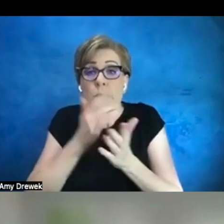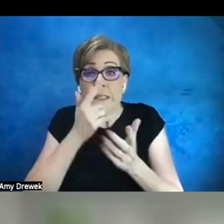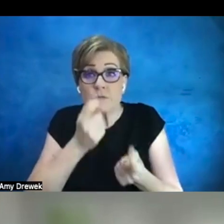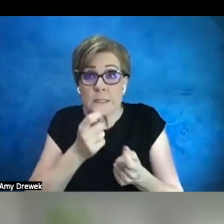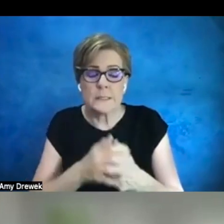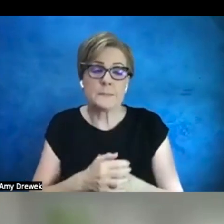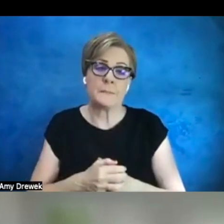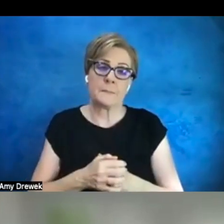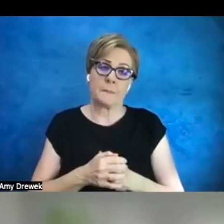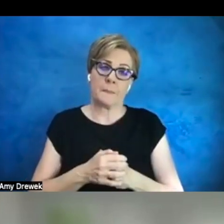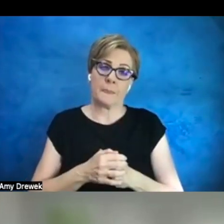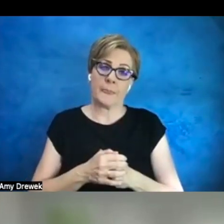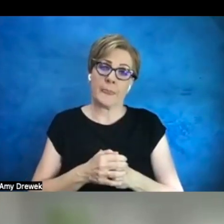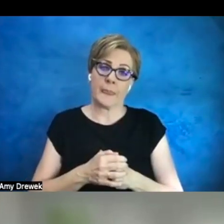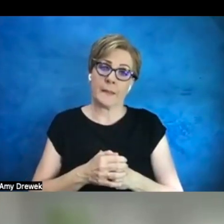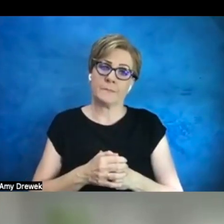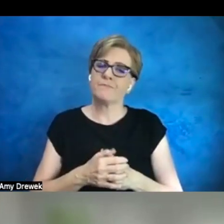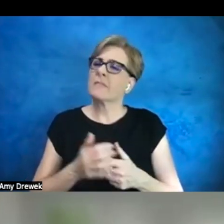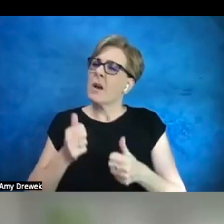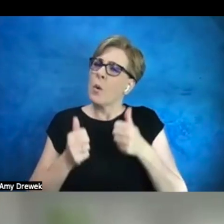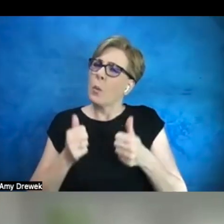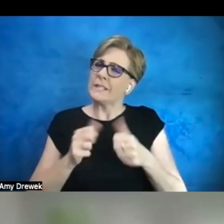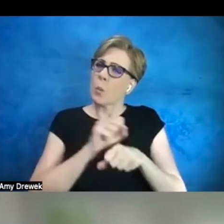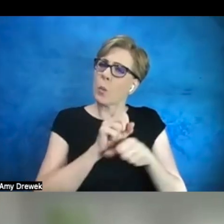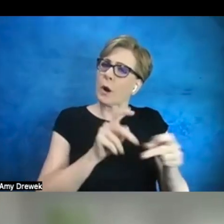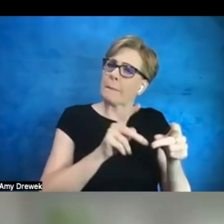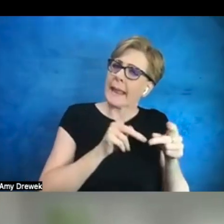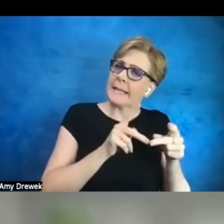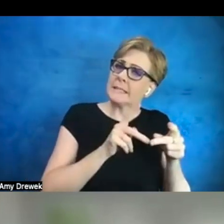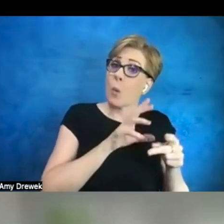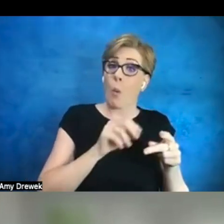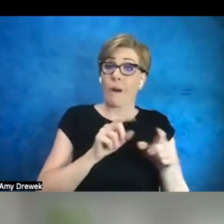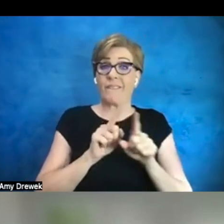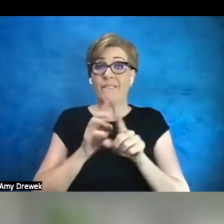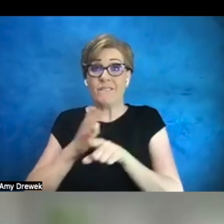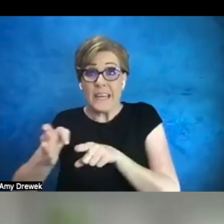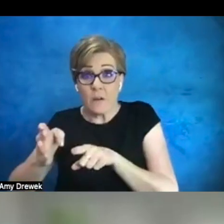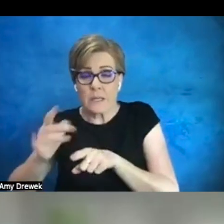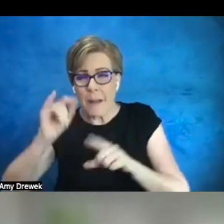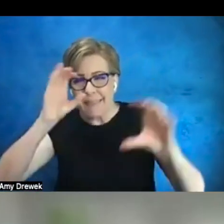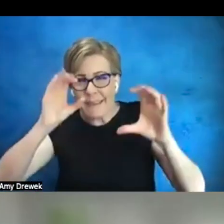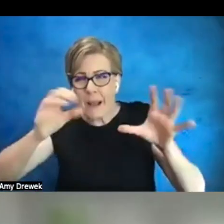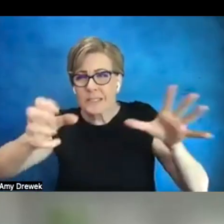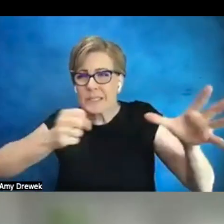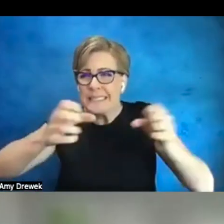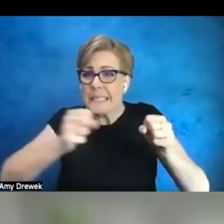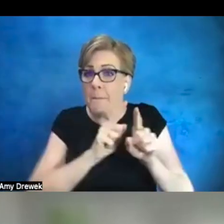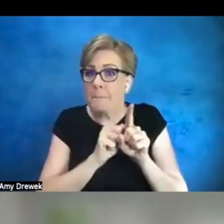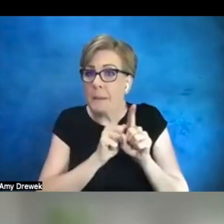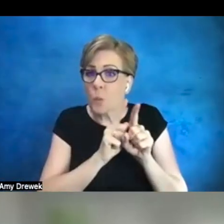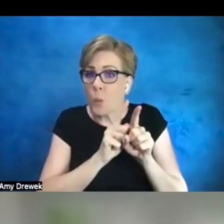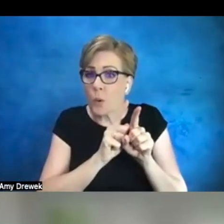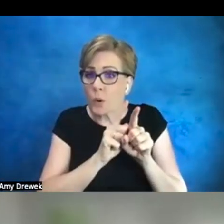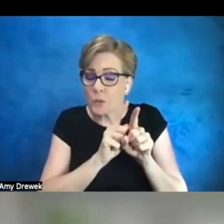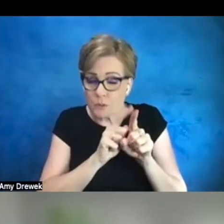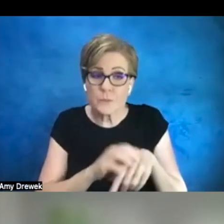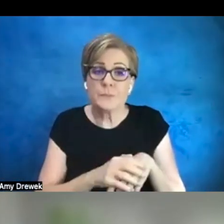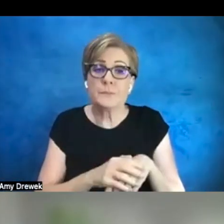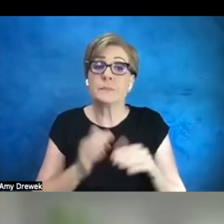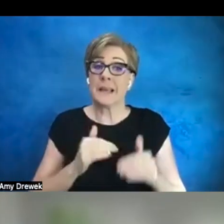workplace or field am I thinking of for mentors? What does my DMD event look like? What does it